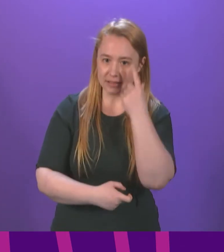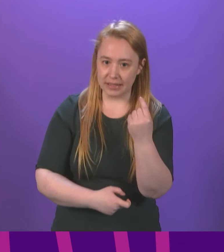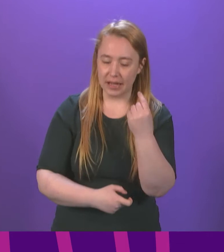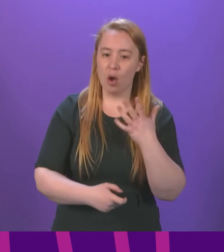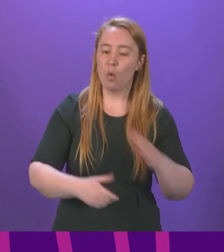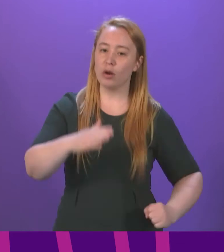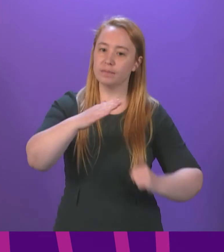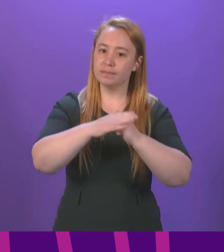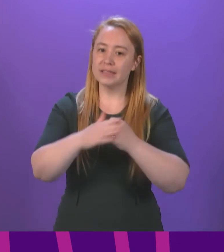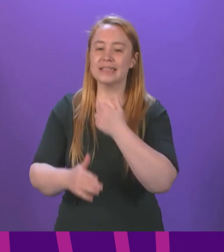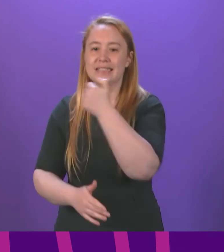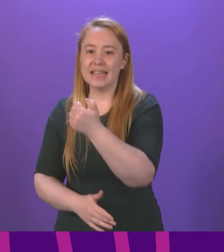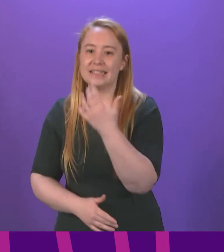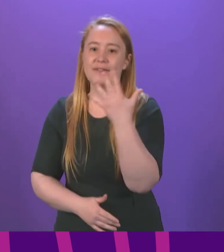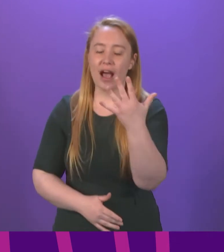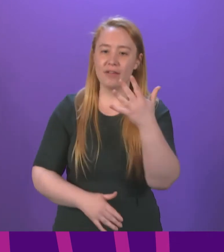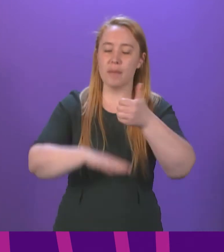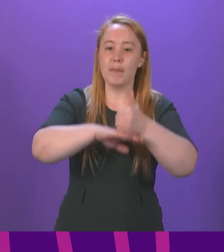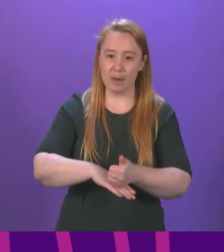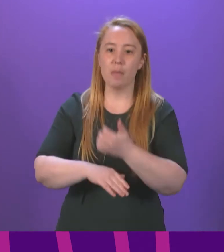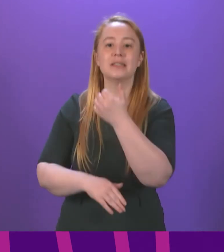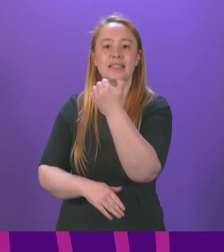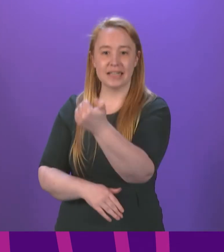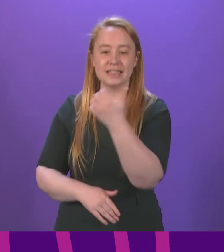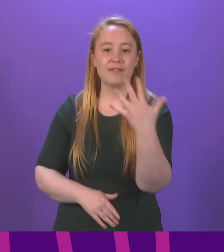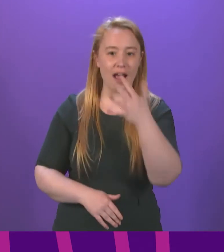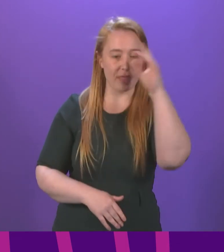65,000 by the winter of 2020. That has been achieved.